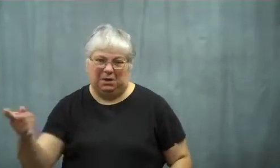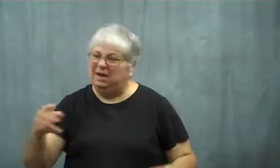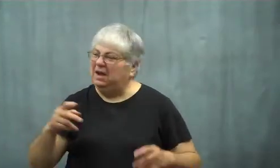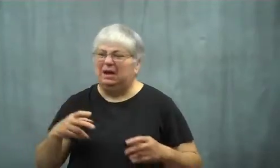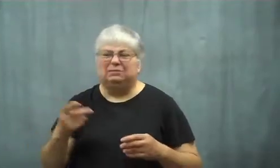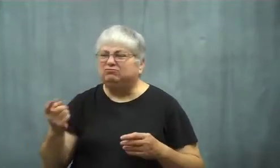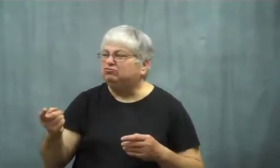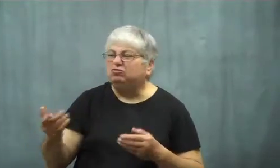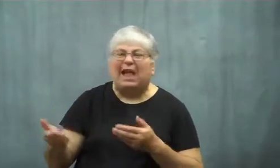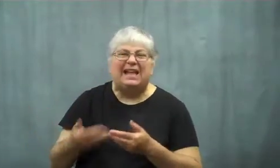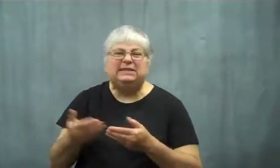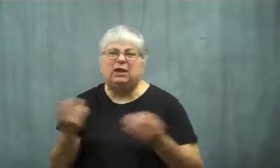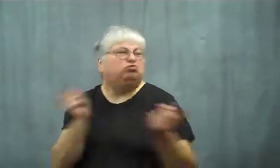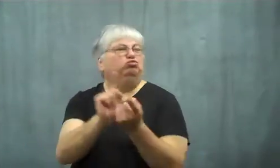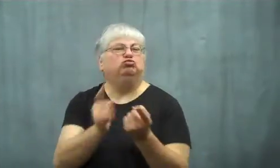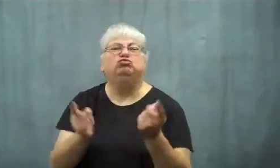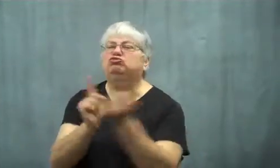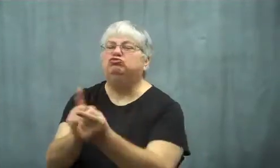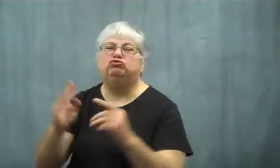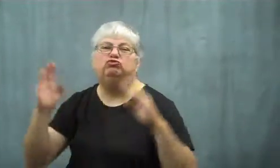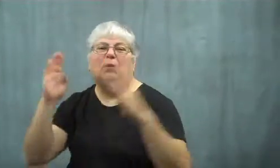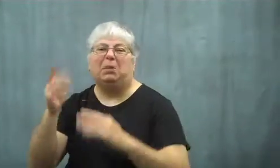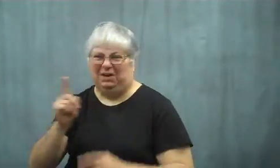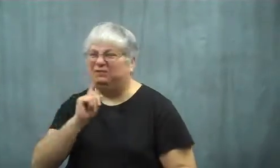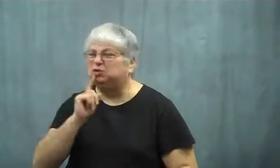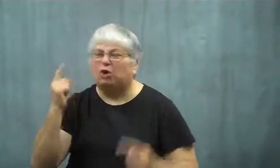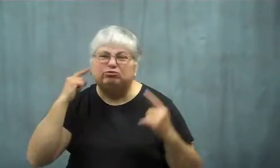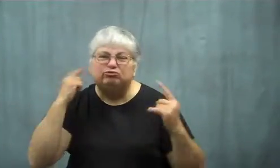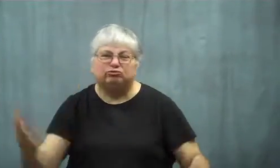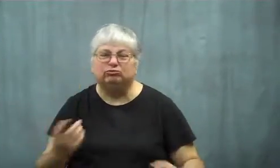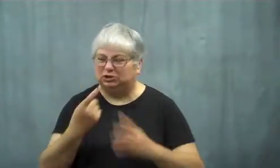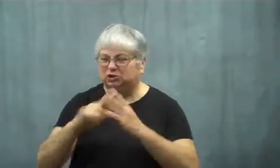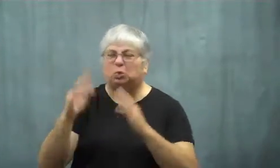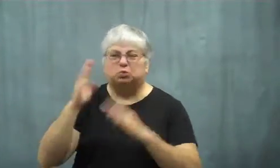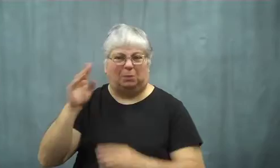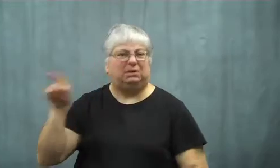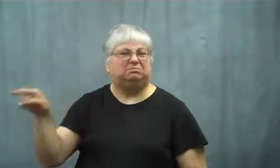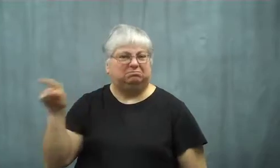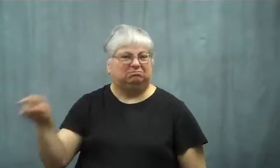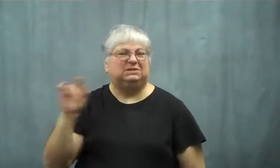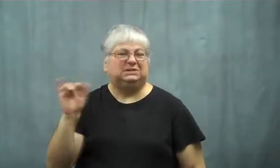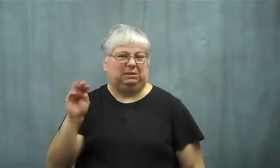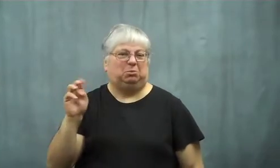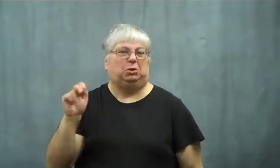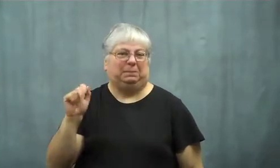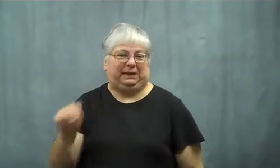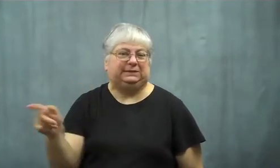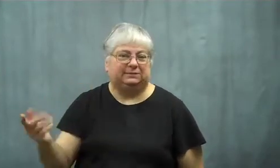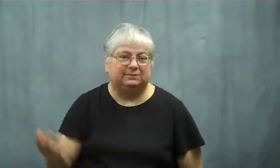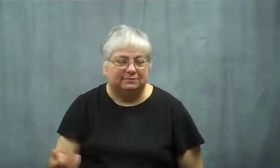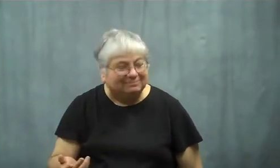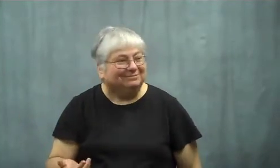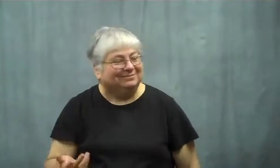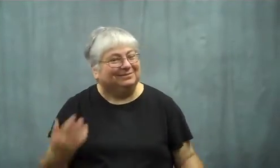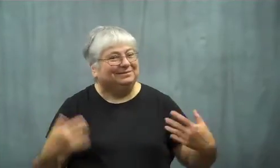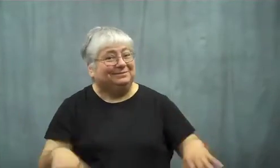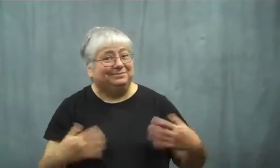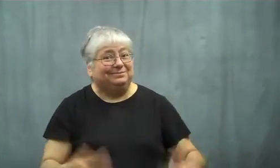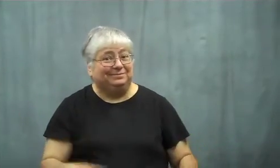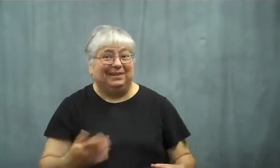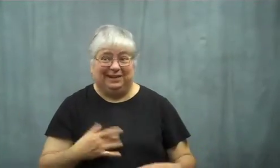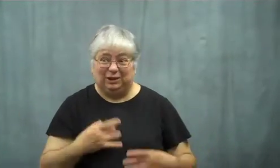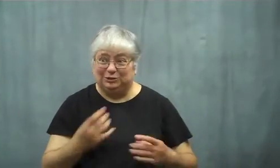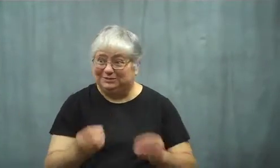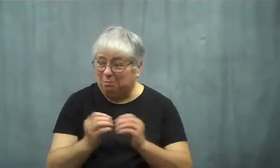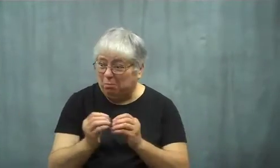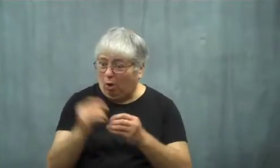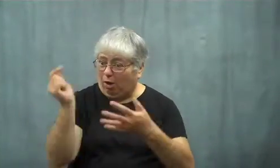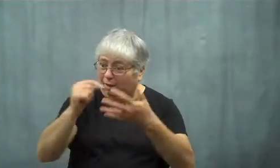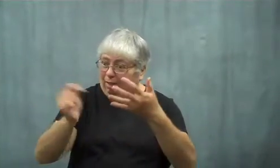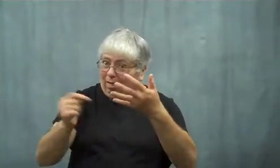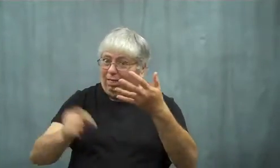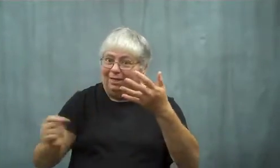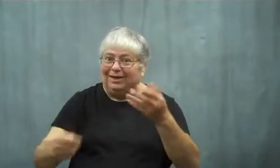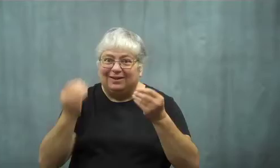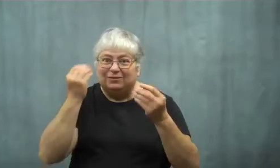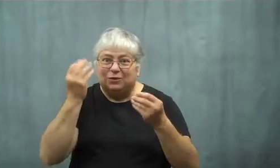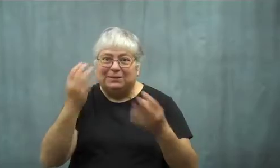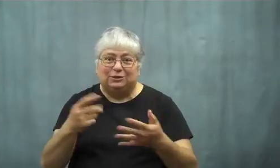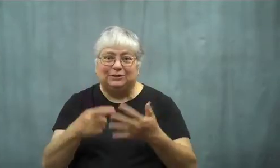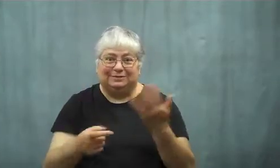She said he was confrontational and would start something.